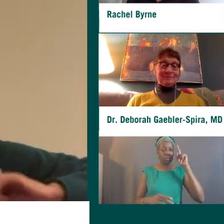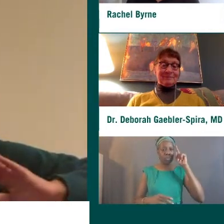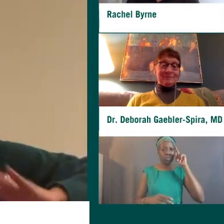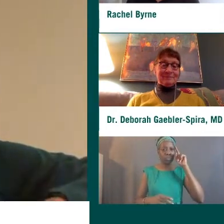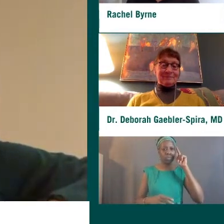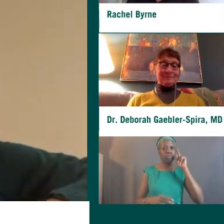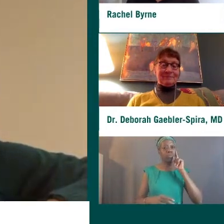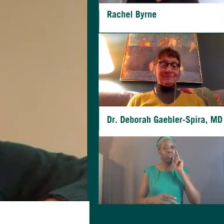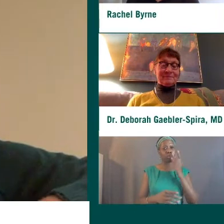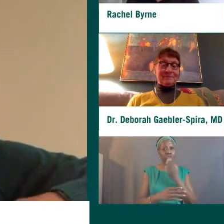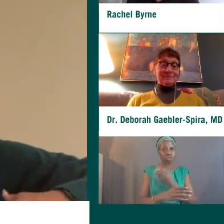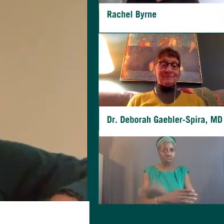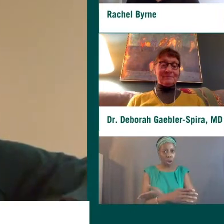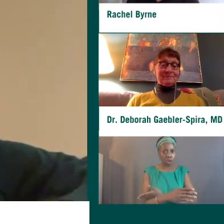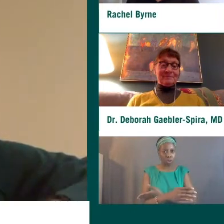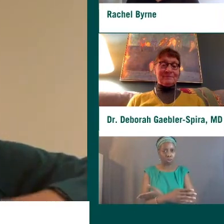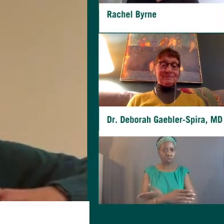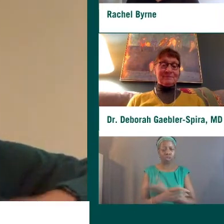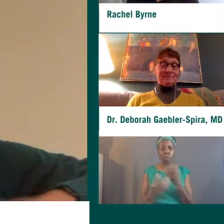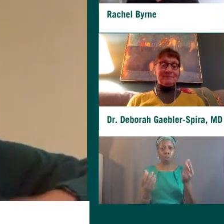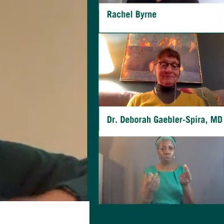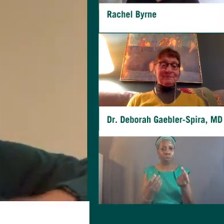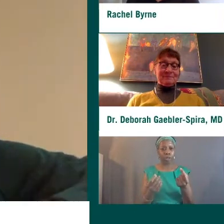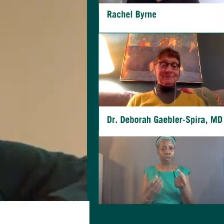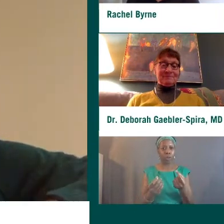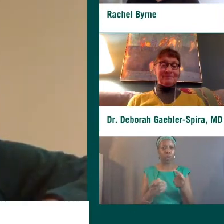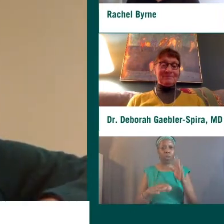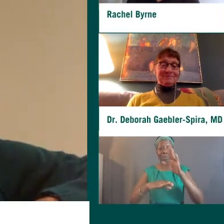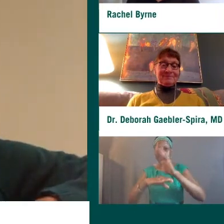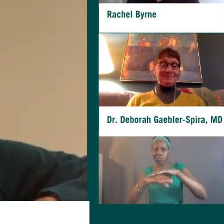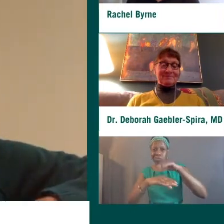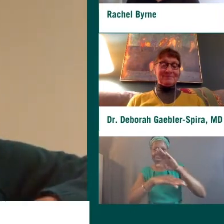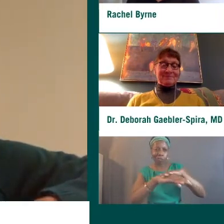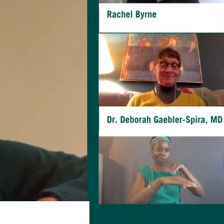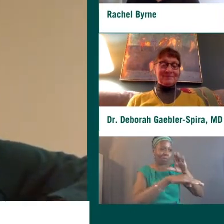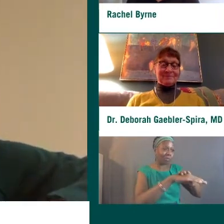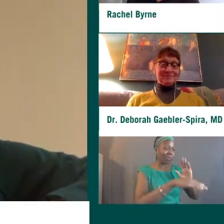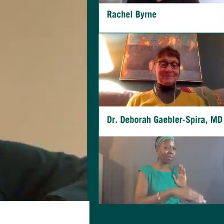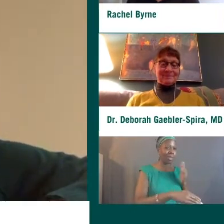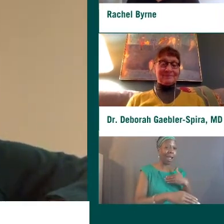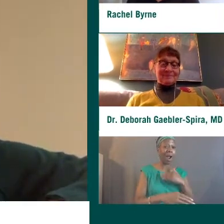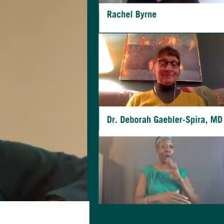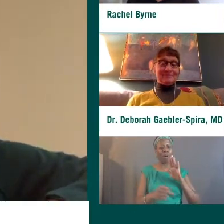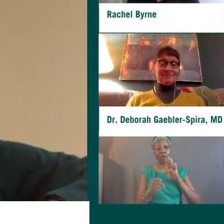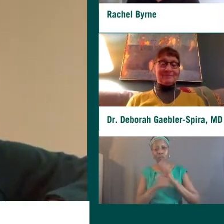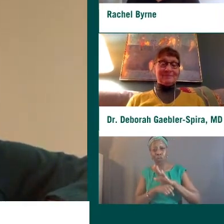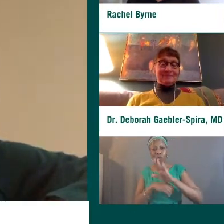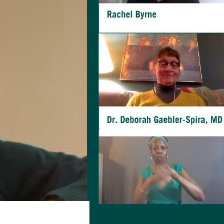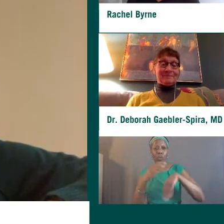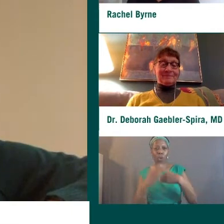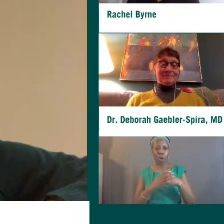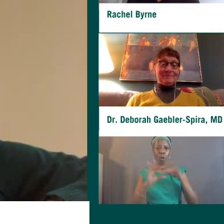uncles, cousins, godparents, friends of the family. We were fortunate to have our early intervention